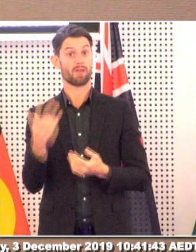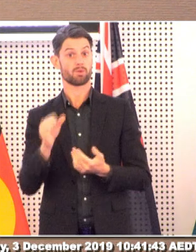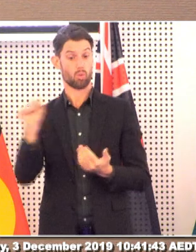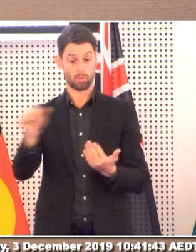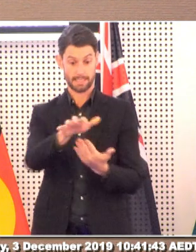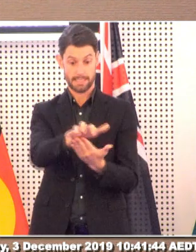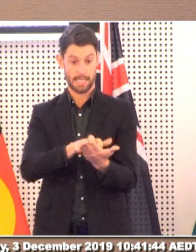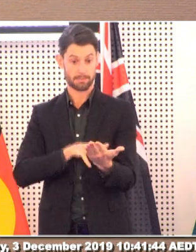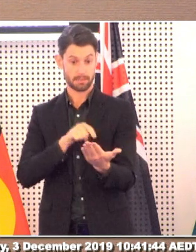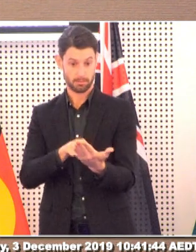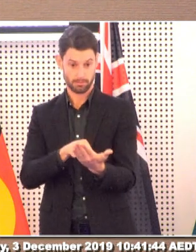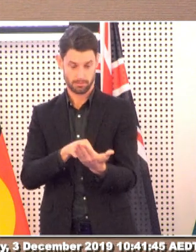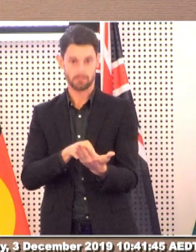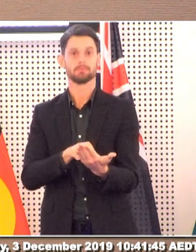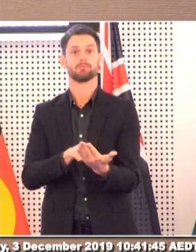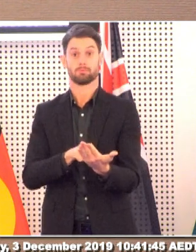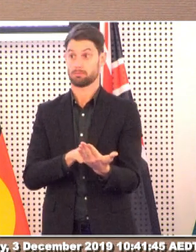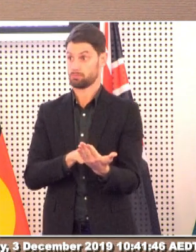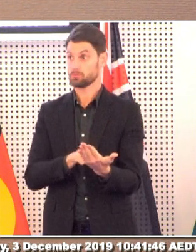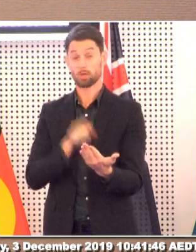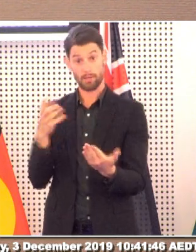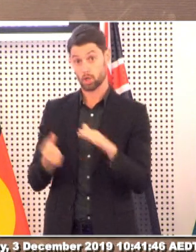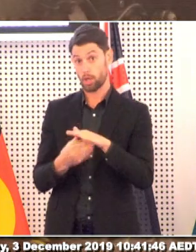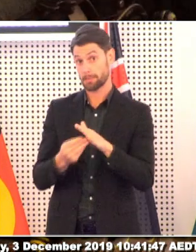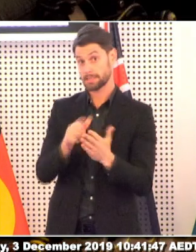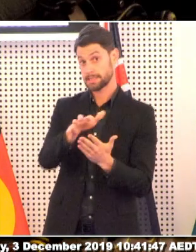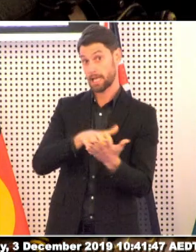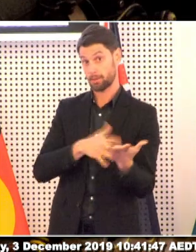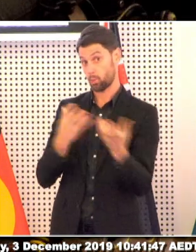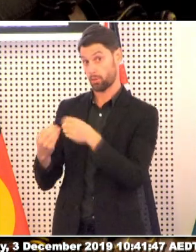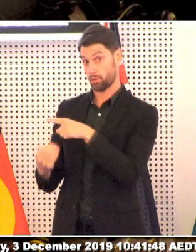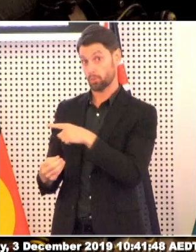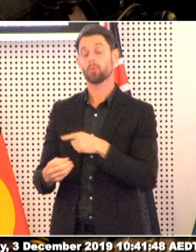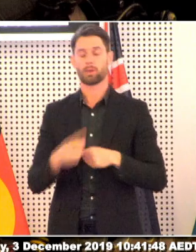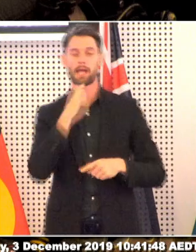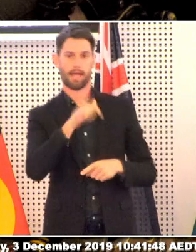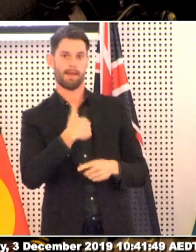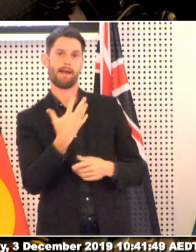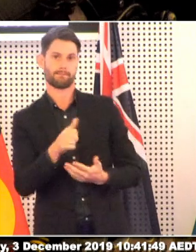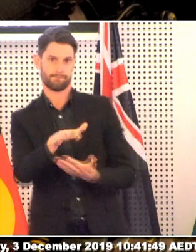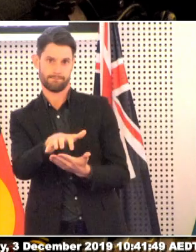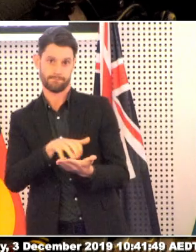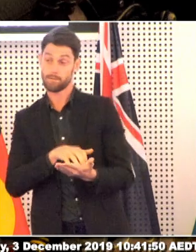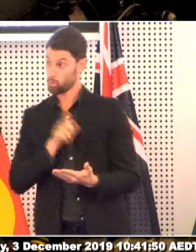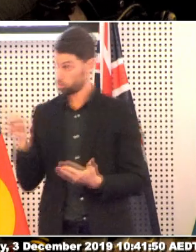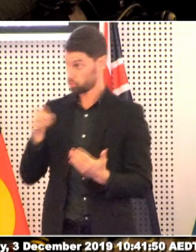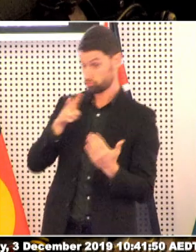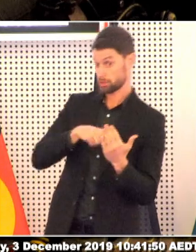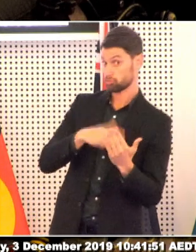November 2019. That is correct. Do you have a copy with you in the - - - I do, indeed. And you’ve had a chance to read over the statement? I have, yes.